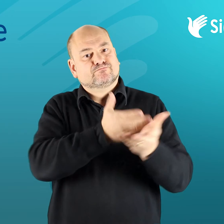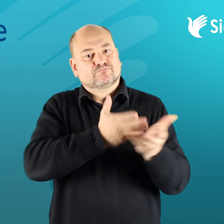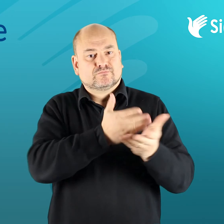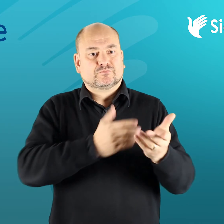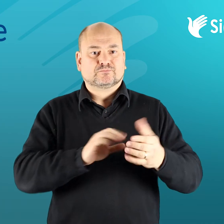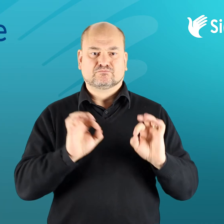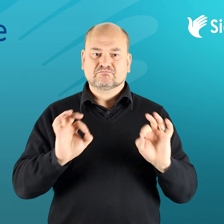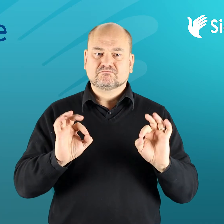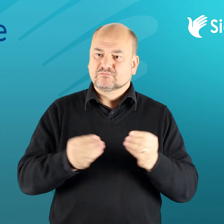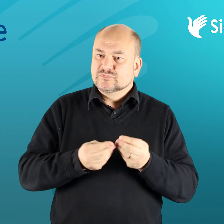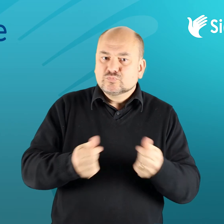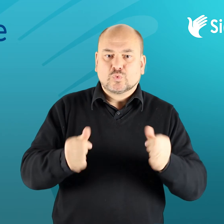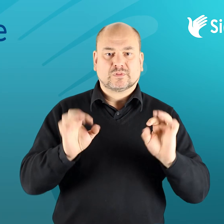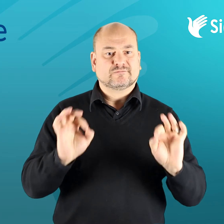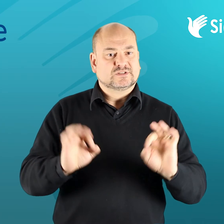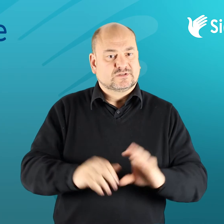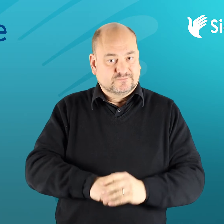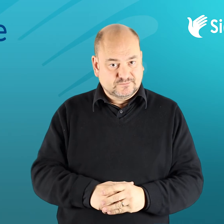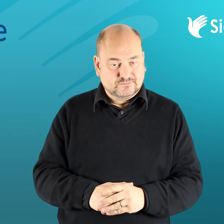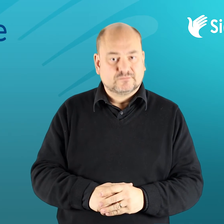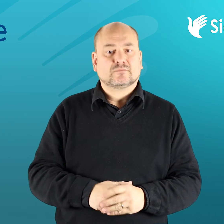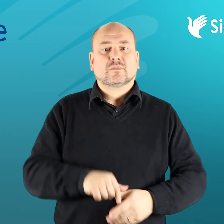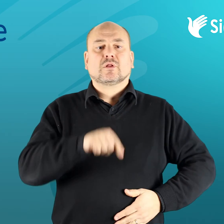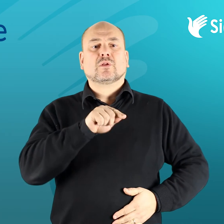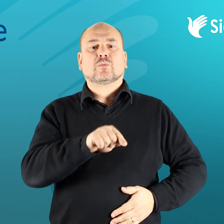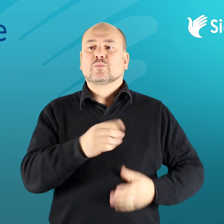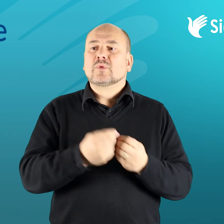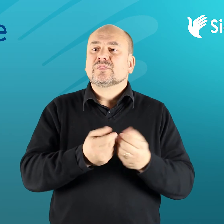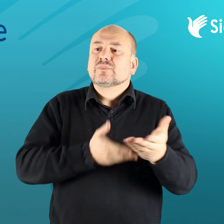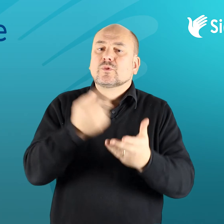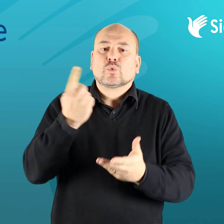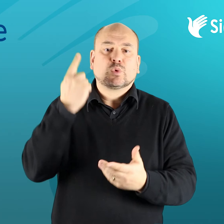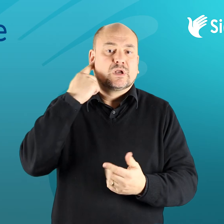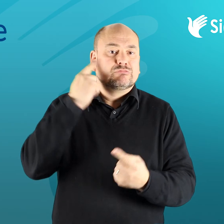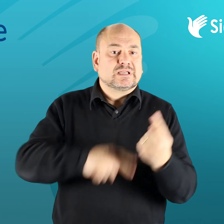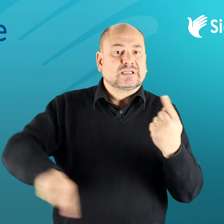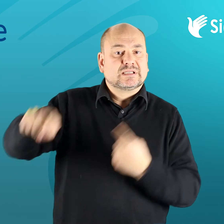so they can effectively and effortlessly communicate with hearing people.